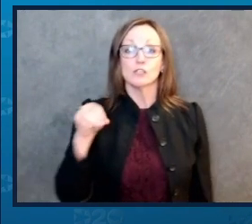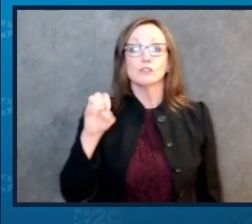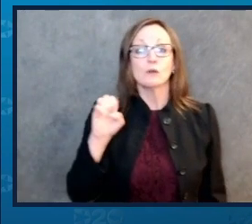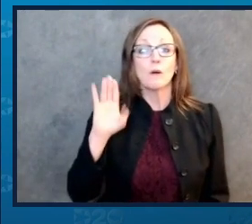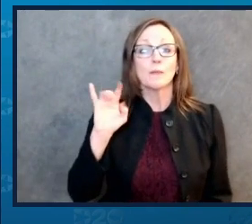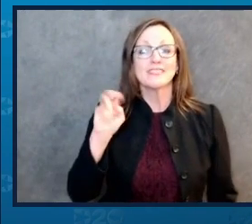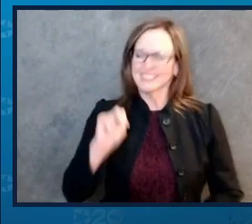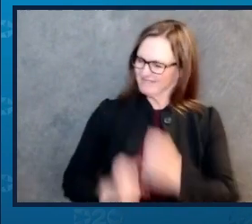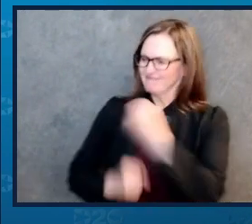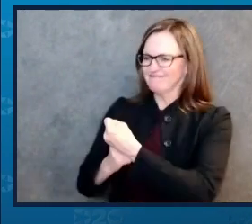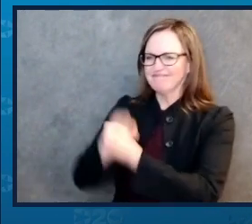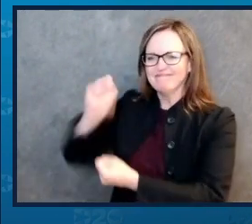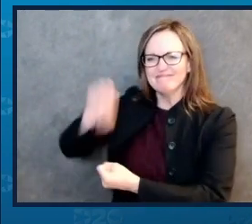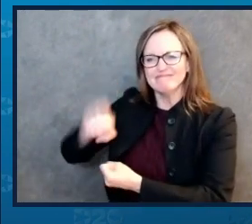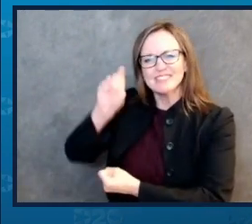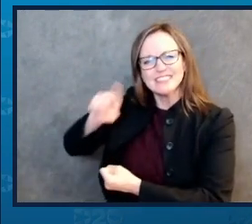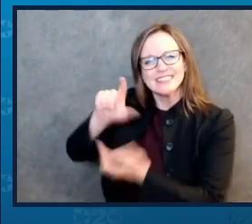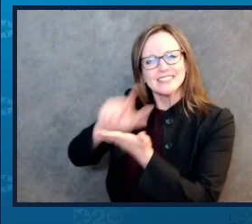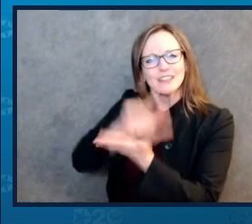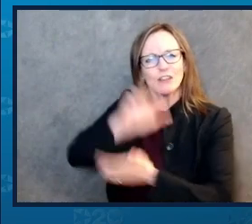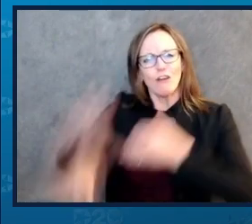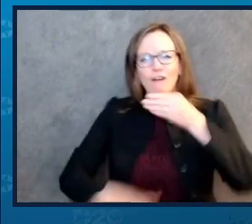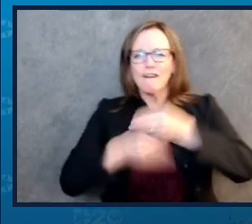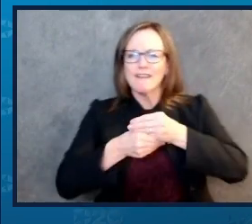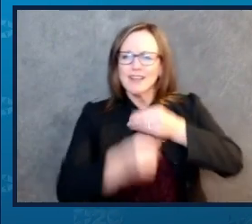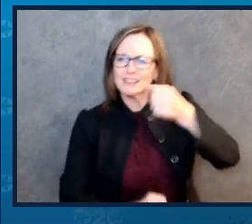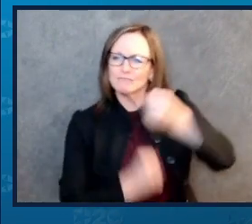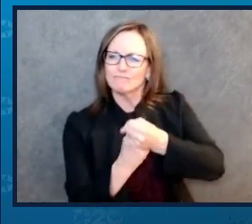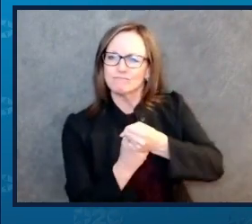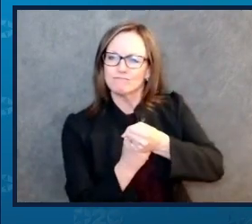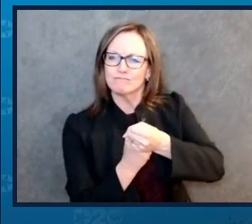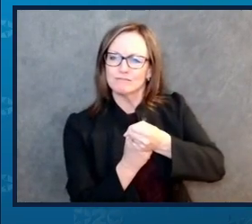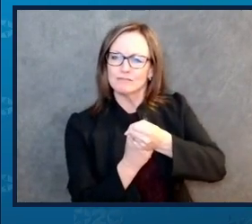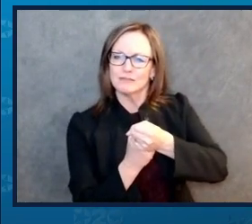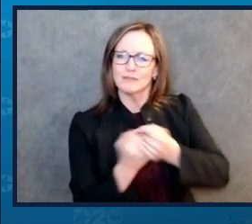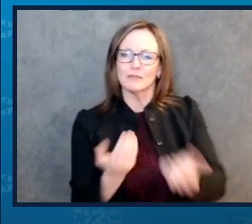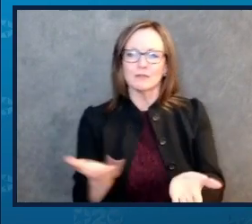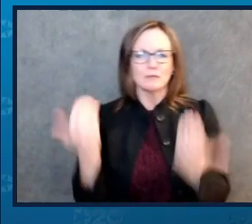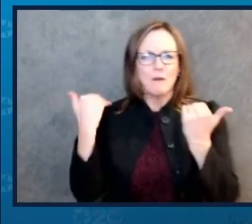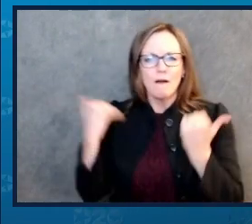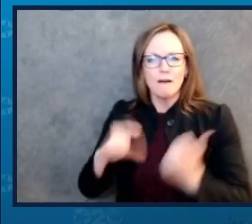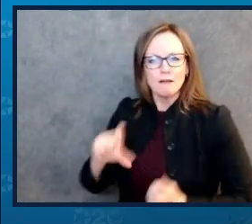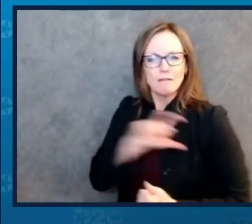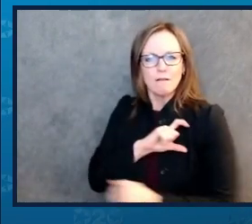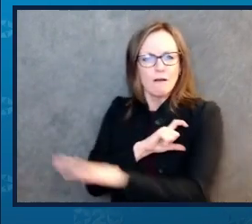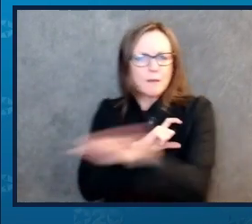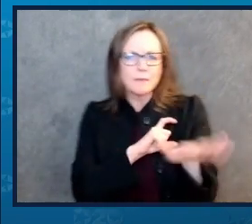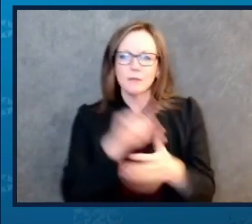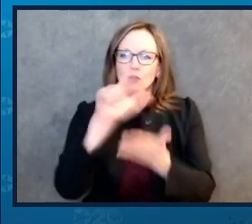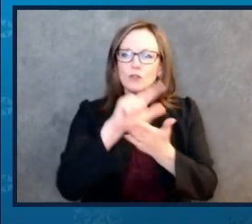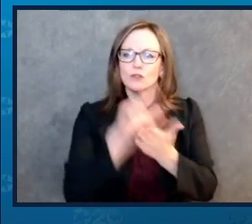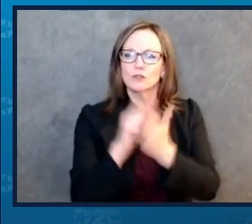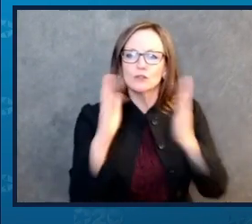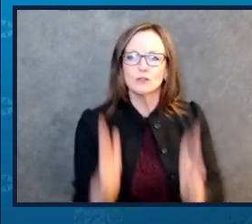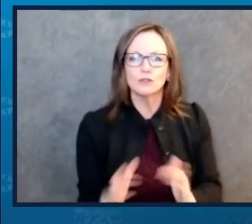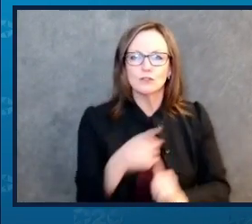NOTHING. EBROUGHT TOGETHER LAW ENFORCEMENT, PROSECUTORS, ADVOCATES, AND SURVIVORS.